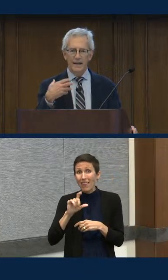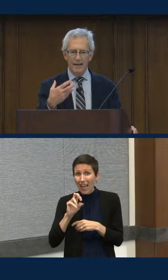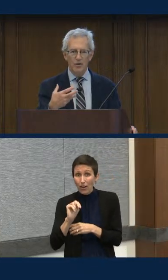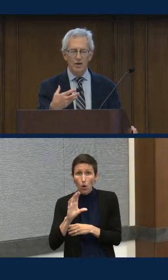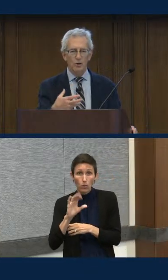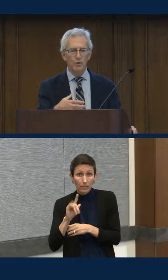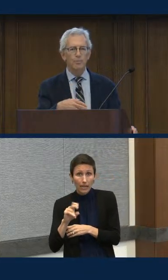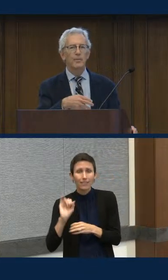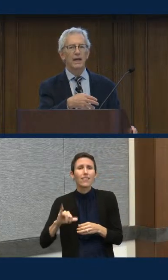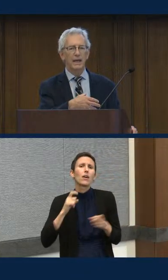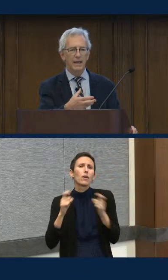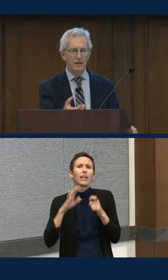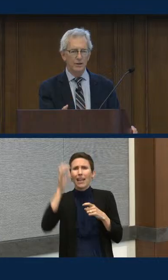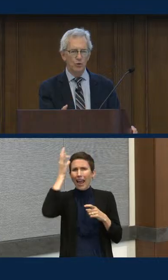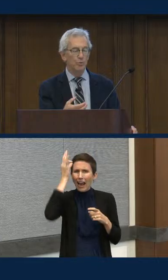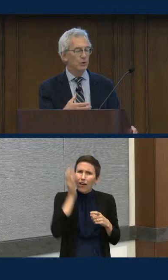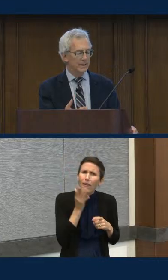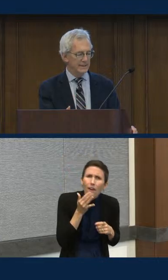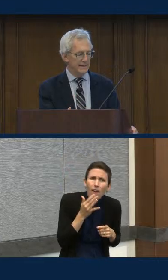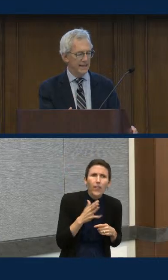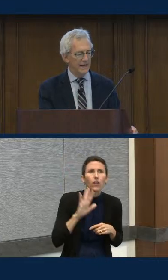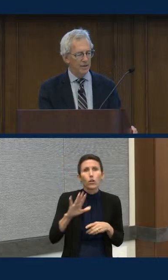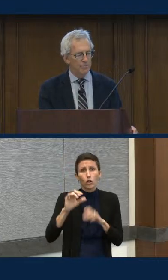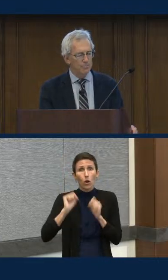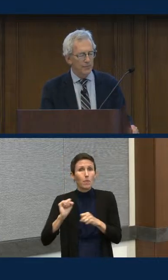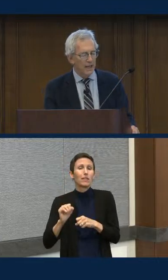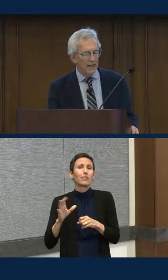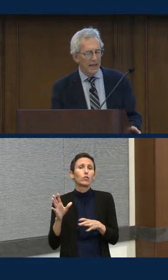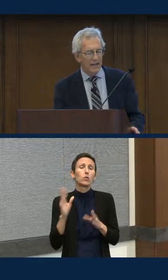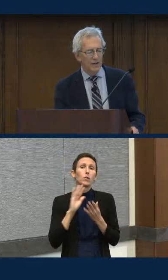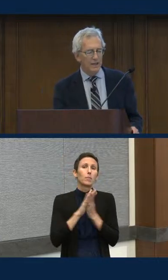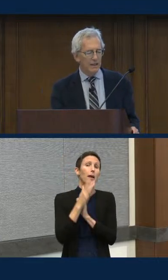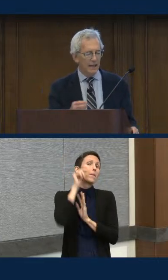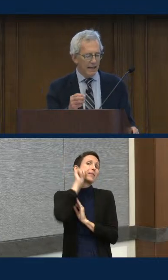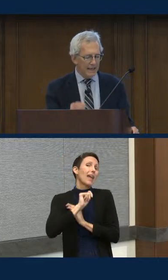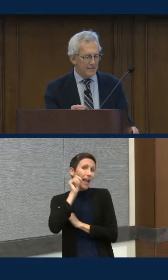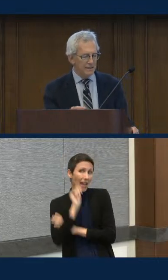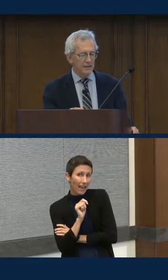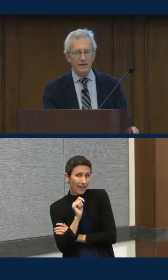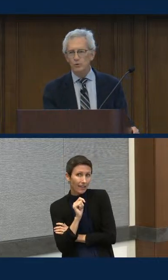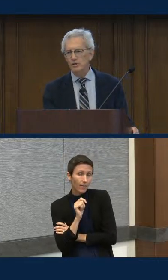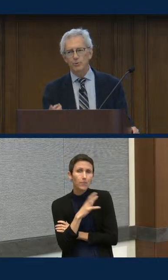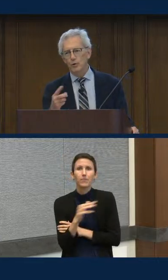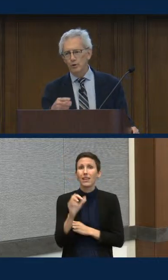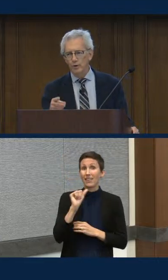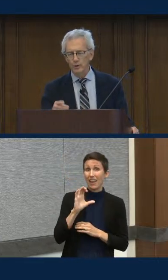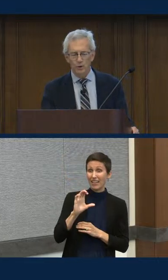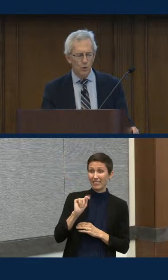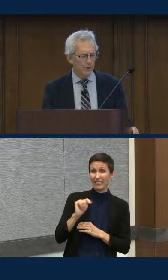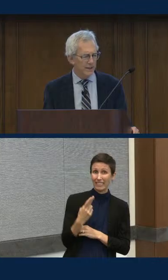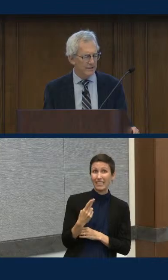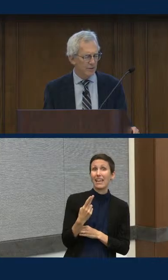the Melanocyte hair color and